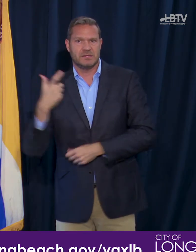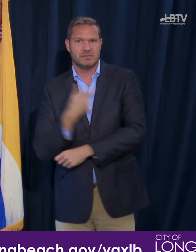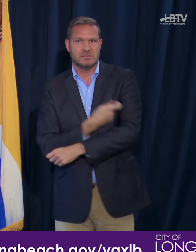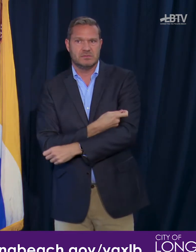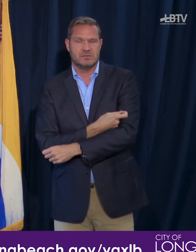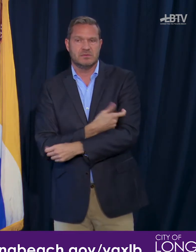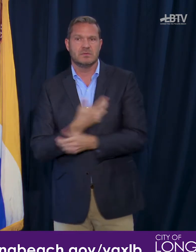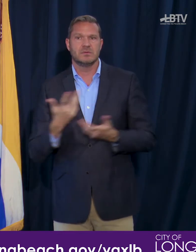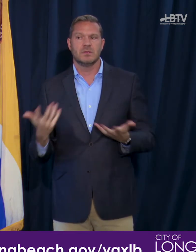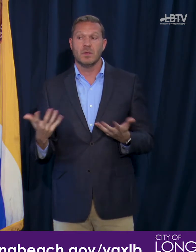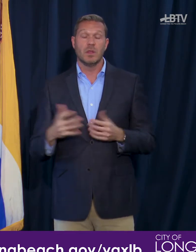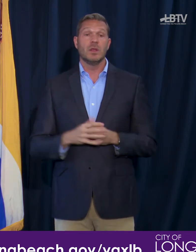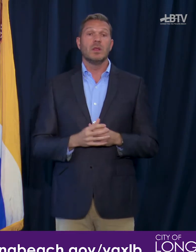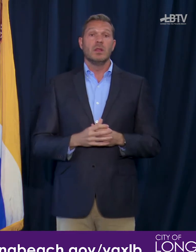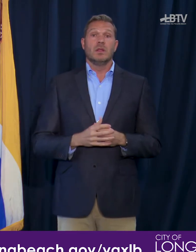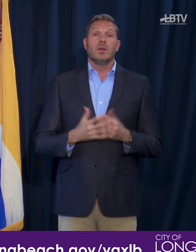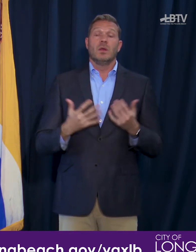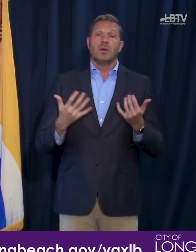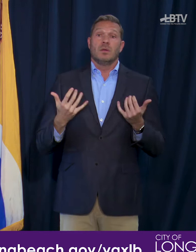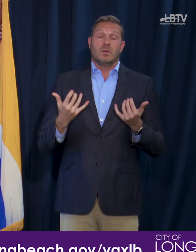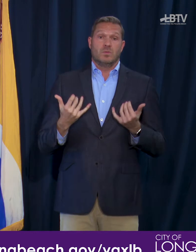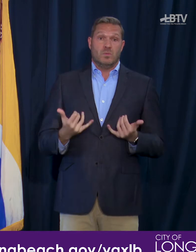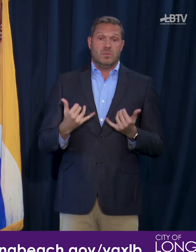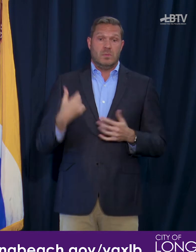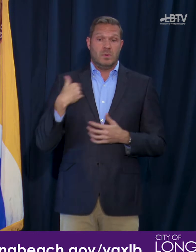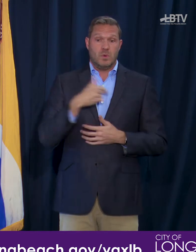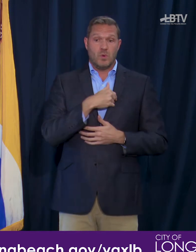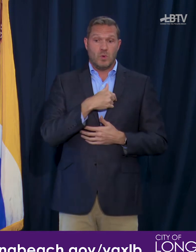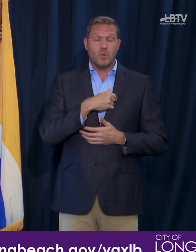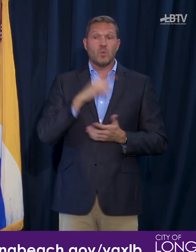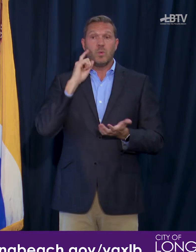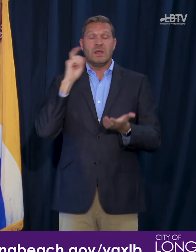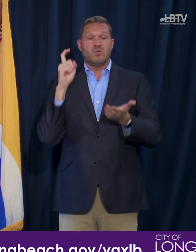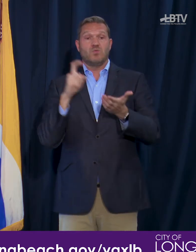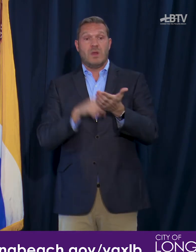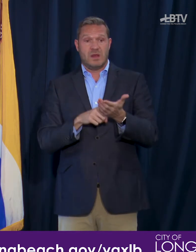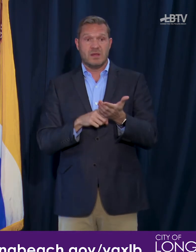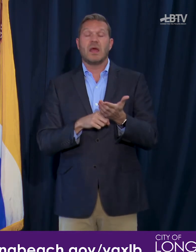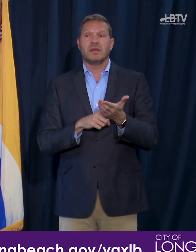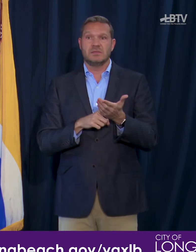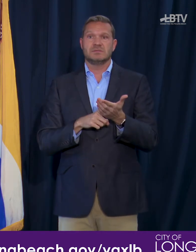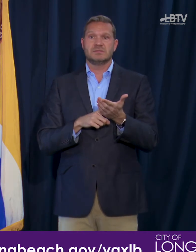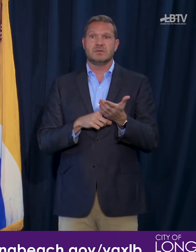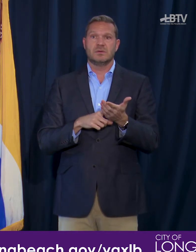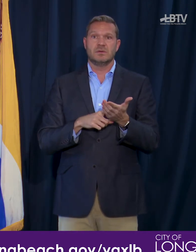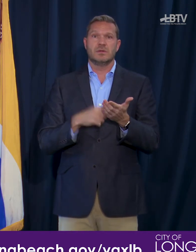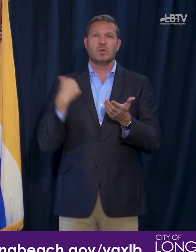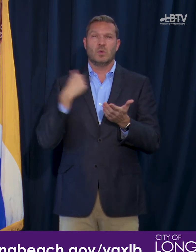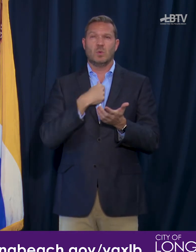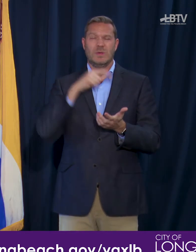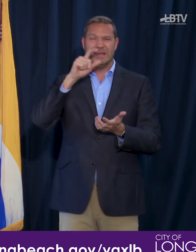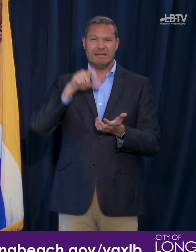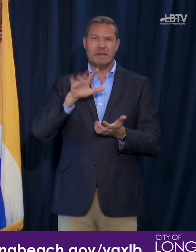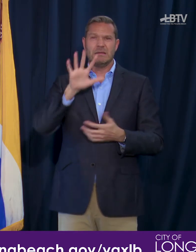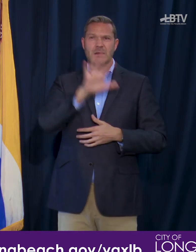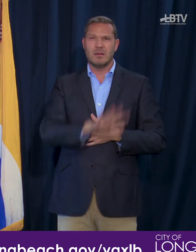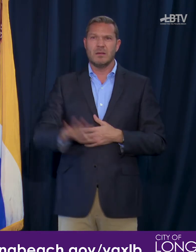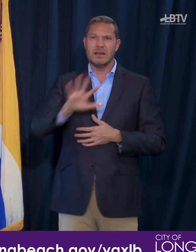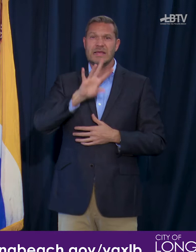So we in recognizing that the first, that we would need approximately 70,000 doses within